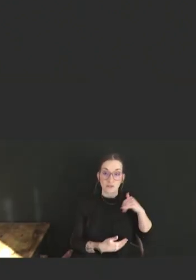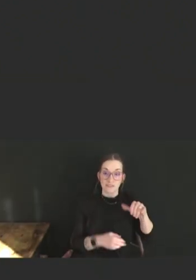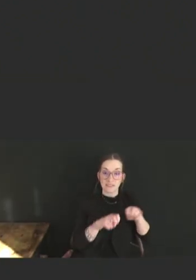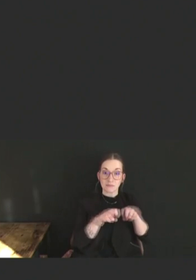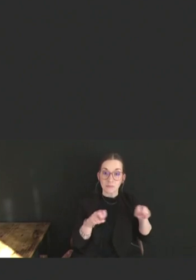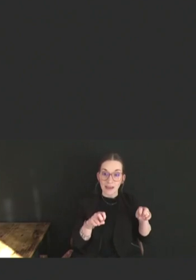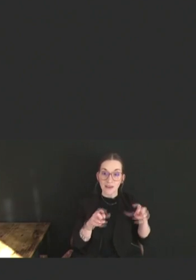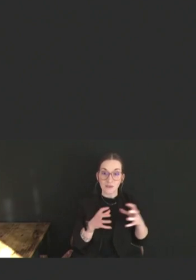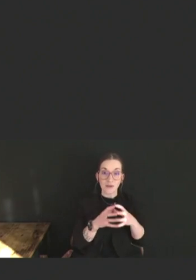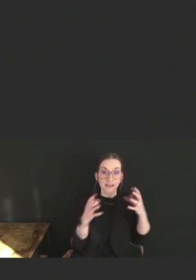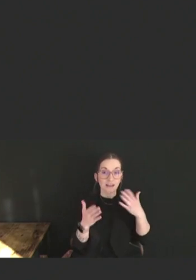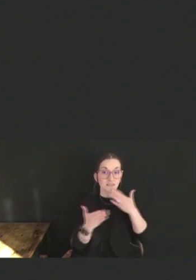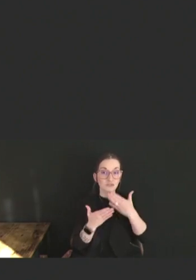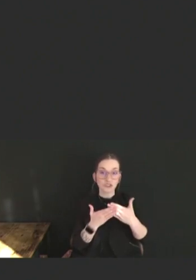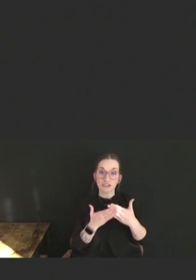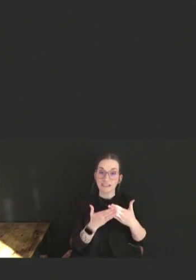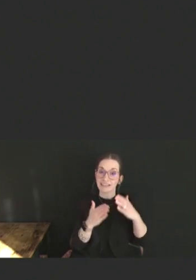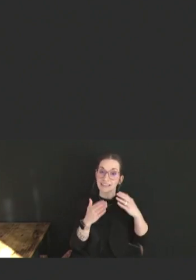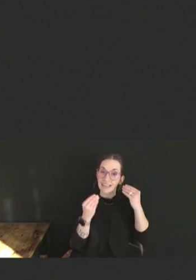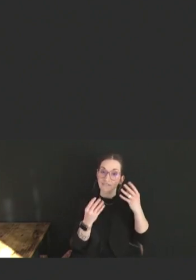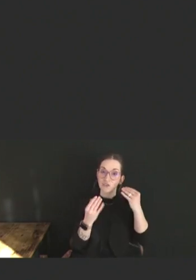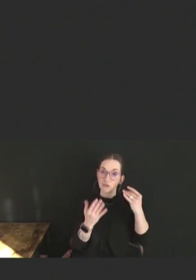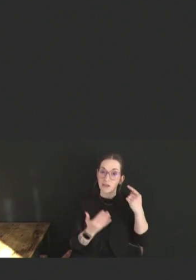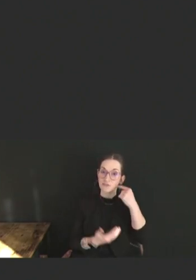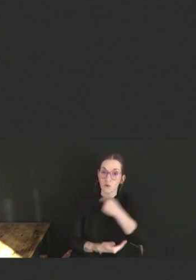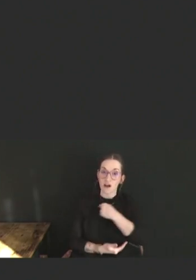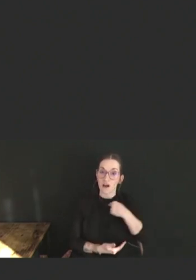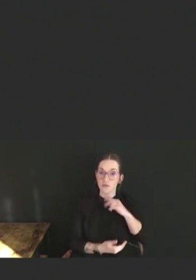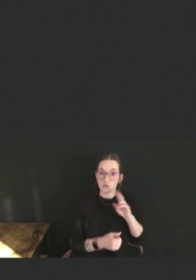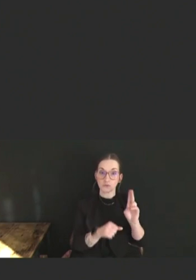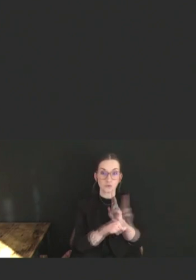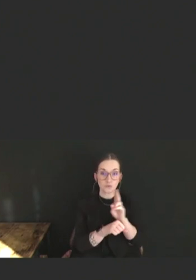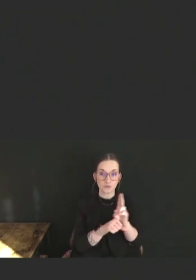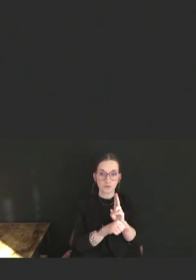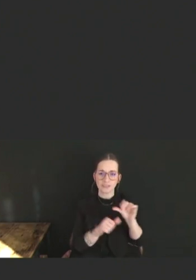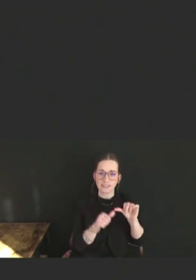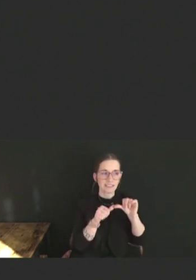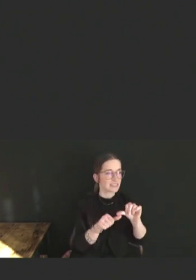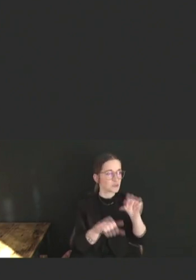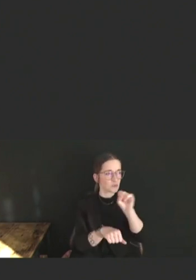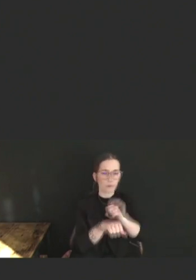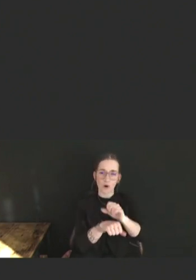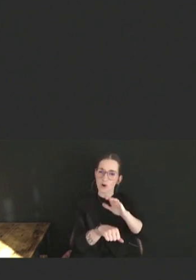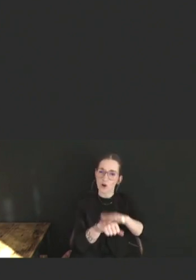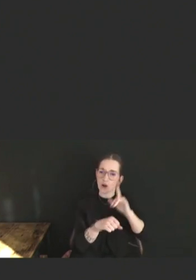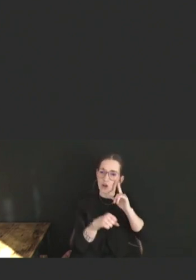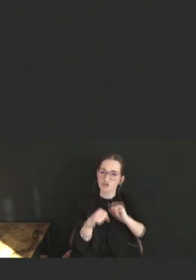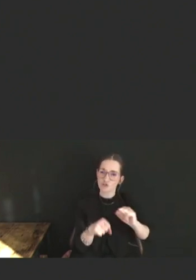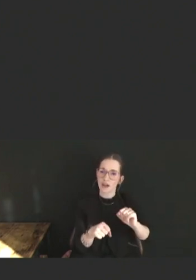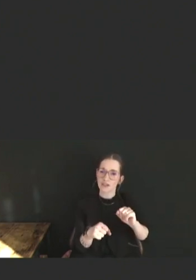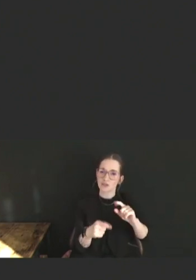use, and continue to work on strategies to improve vaccination of our populations to